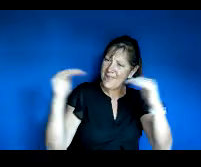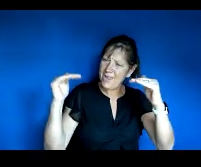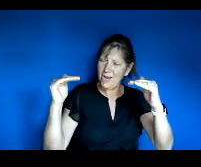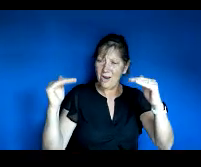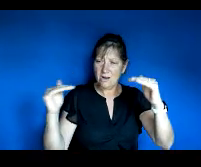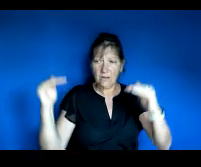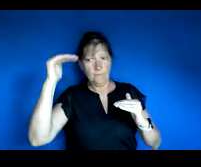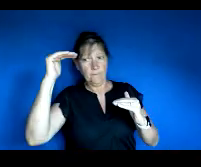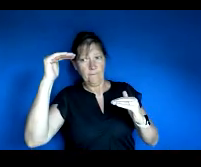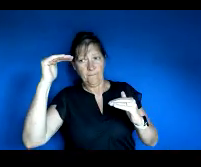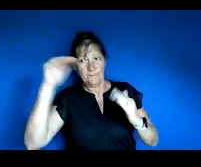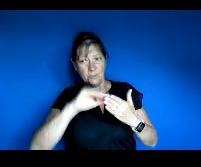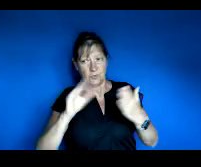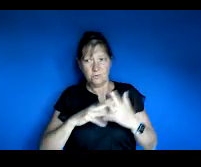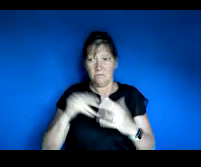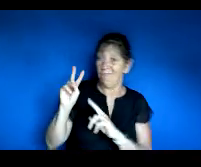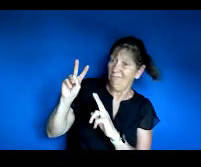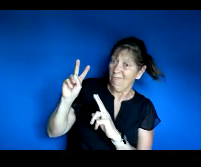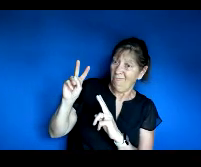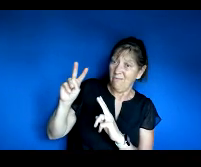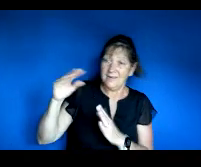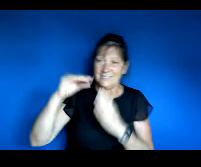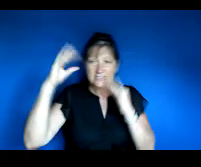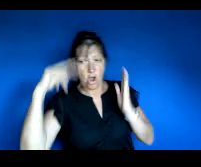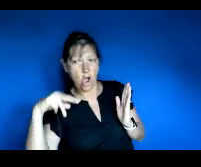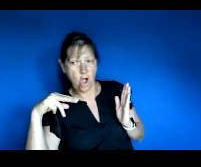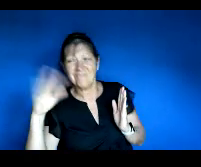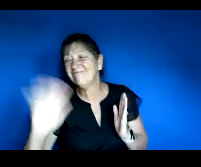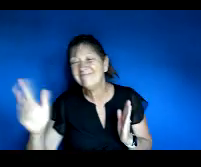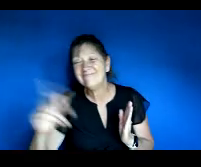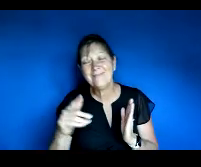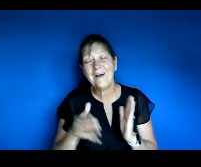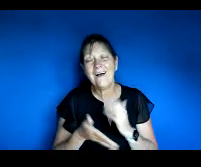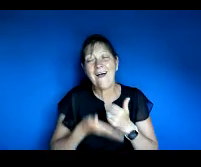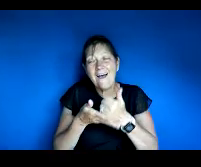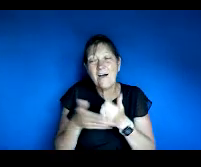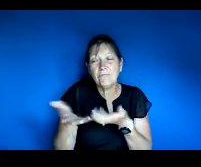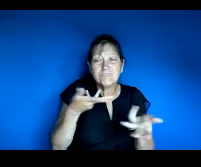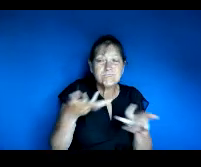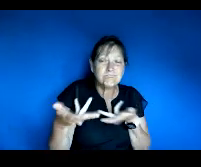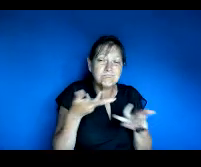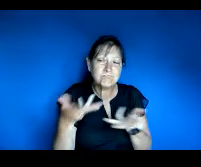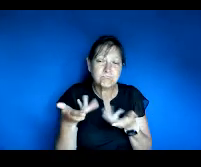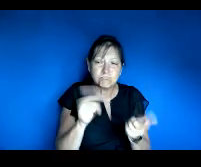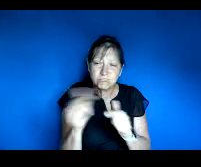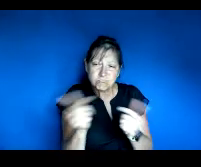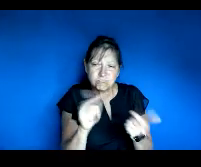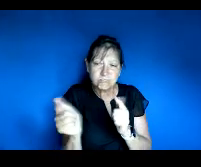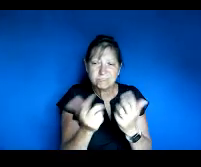to help facilitate those conversations around the interactive process. And in the rare circumstances